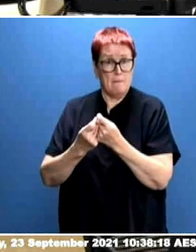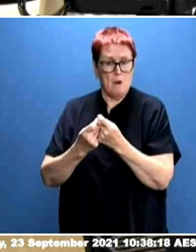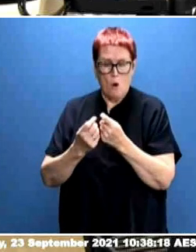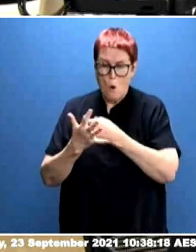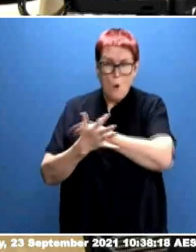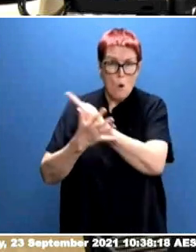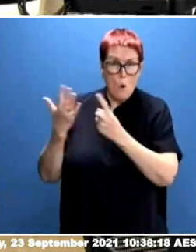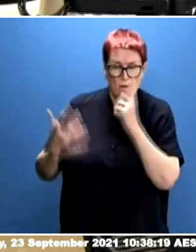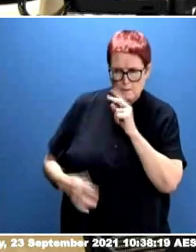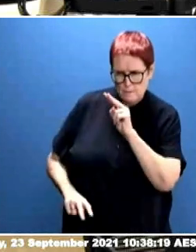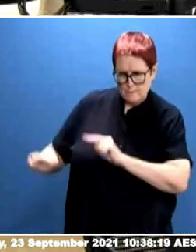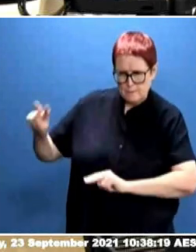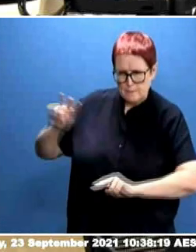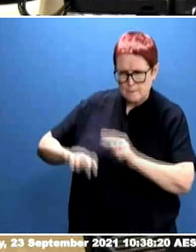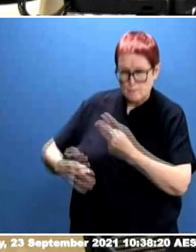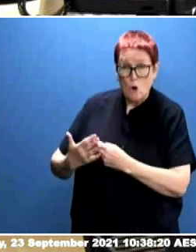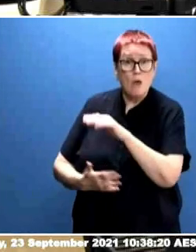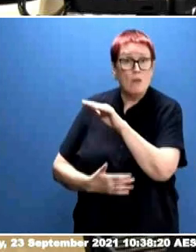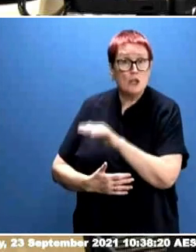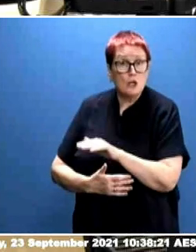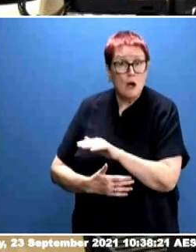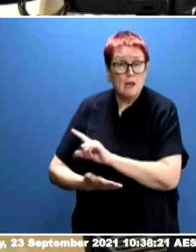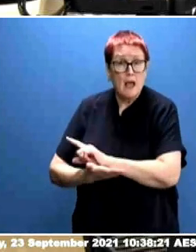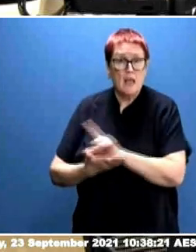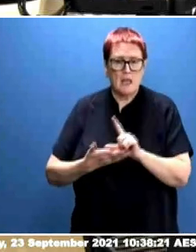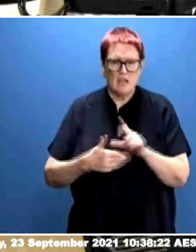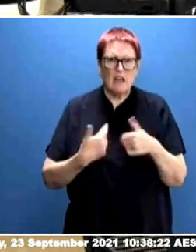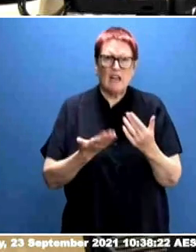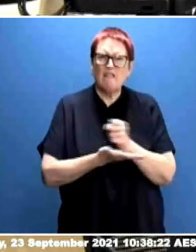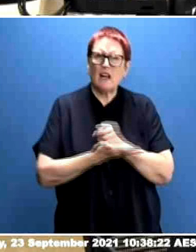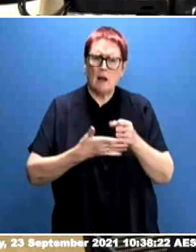of the child and then scoring those against the domains